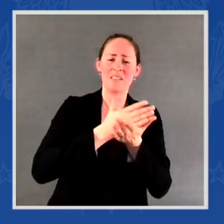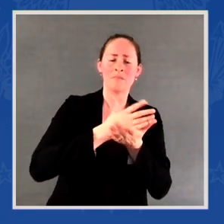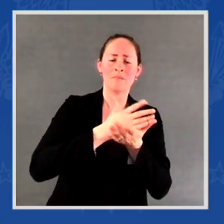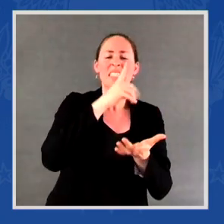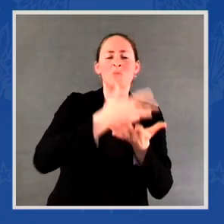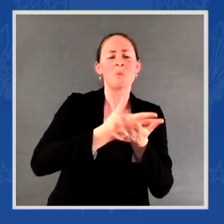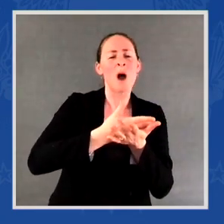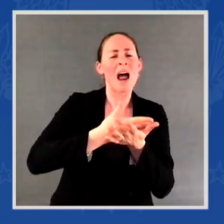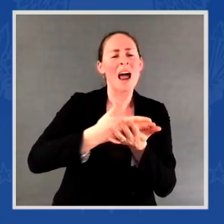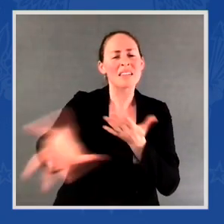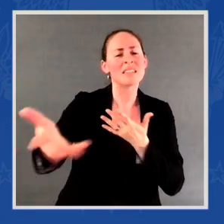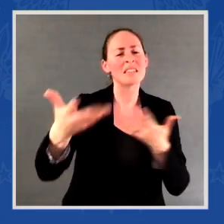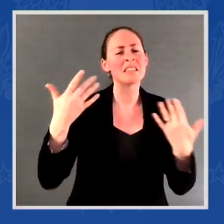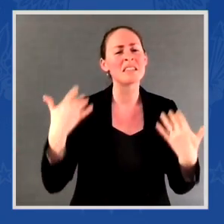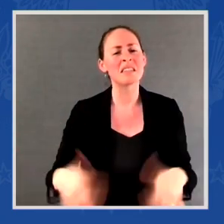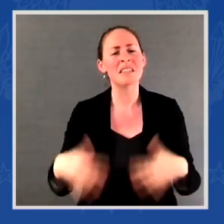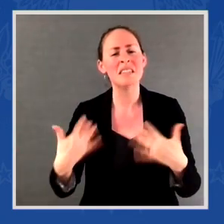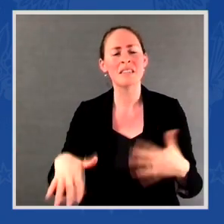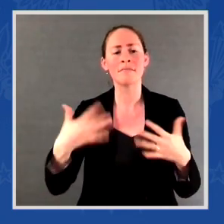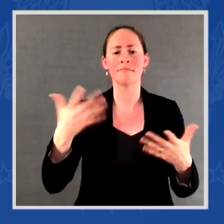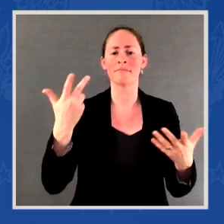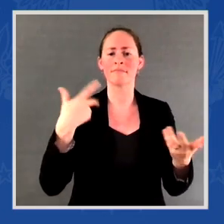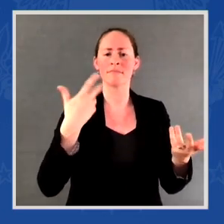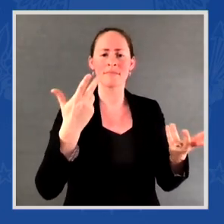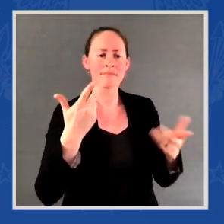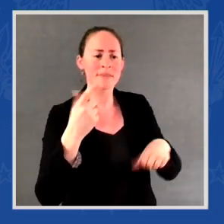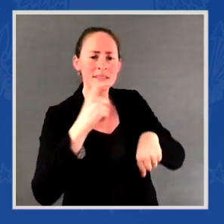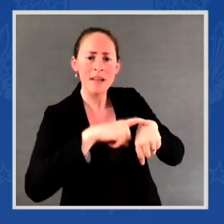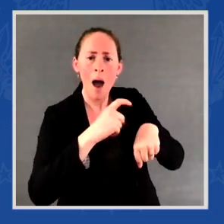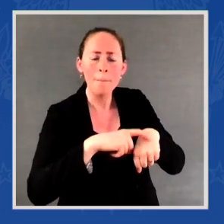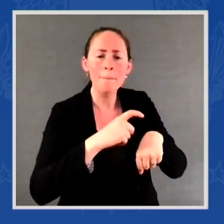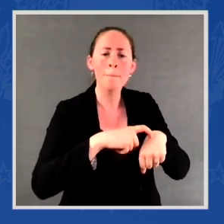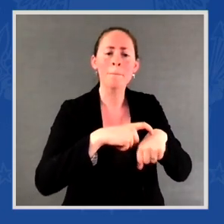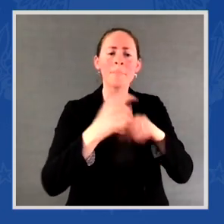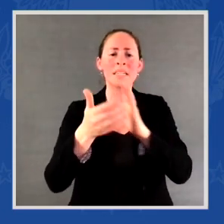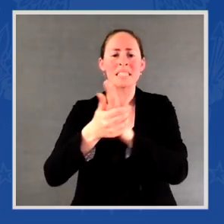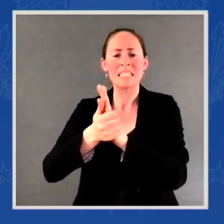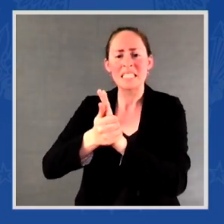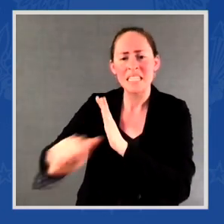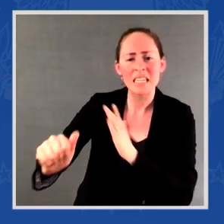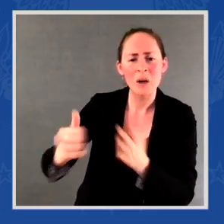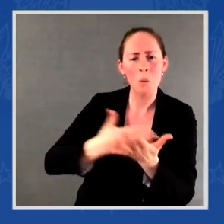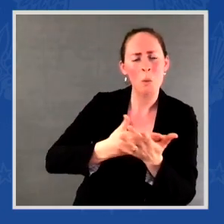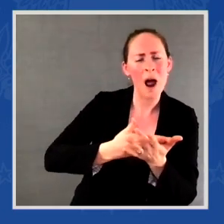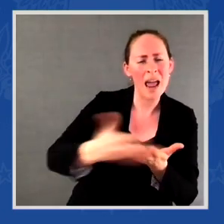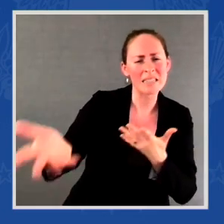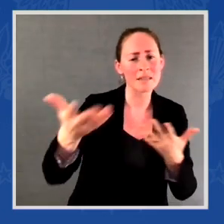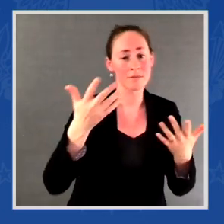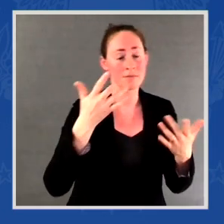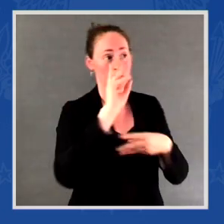And the rest of the world is looking at us. The rest of the world is wondering whether or not